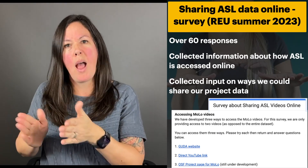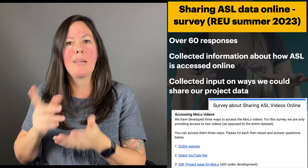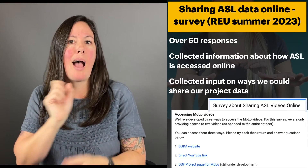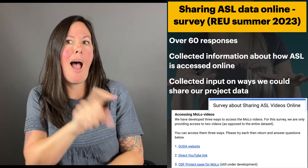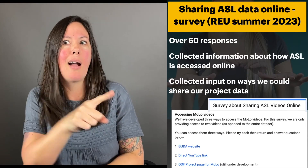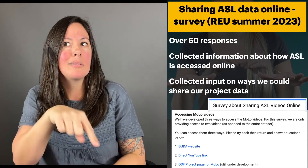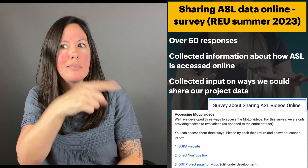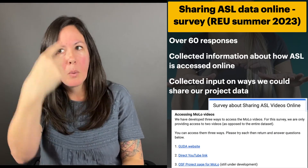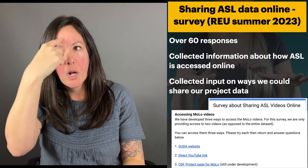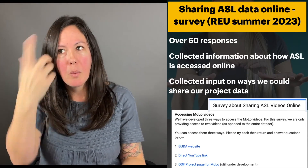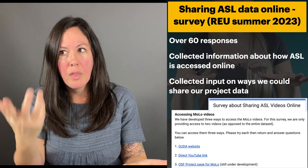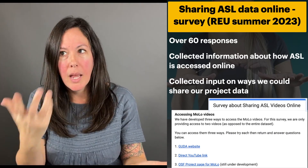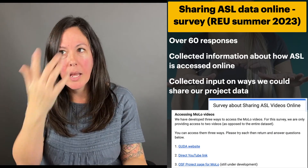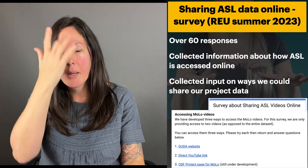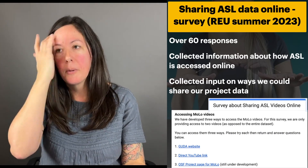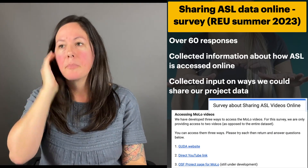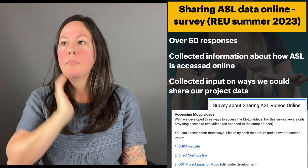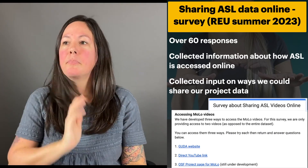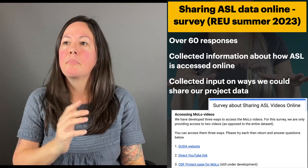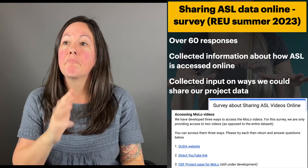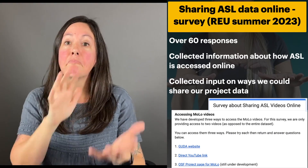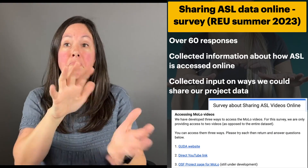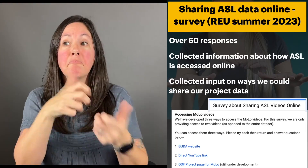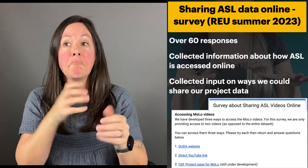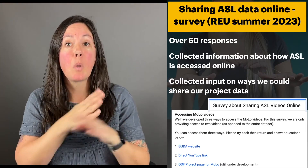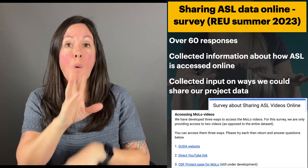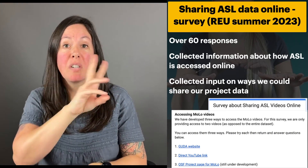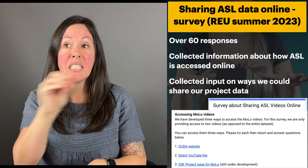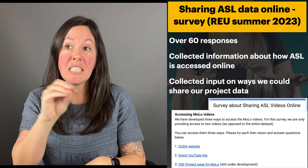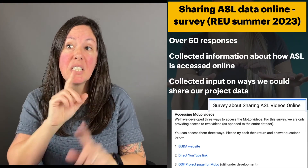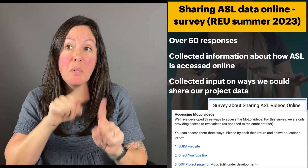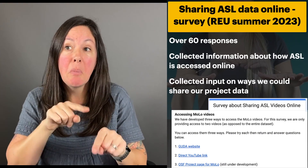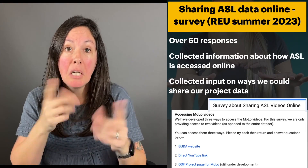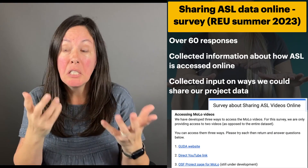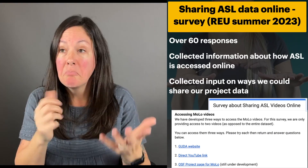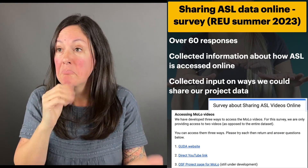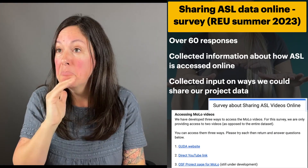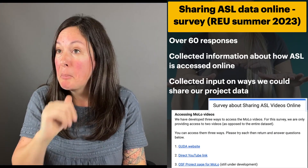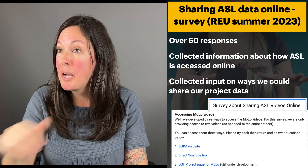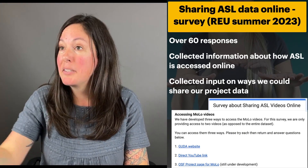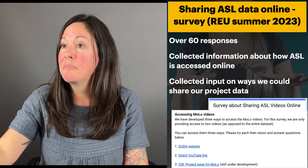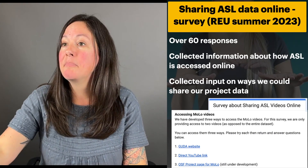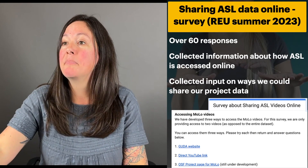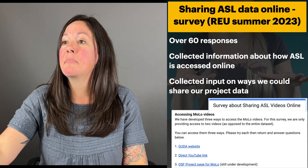research we were doing that as part of our molo project which I will show show